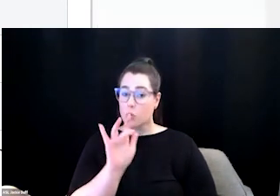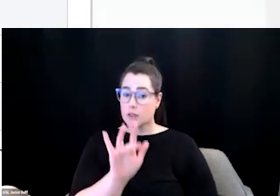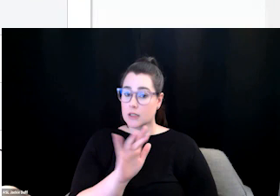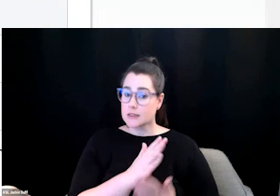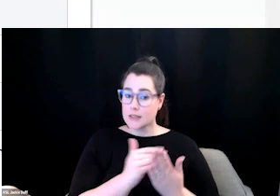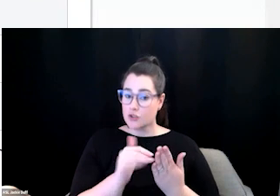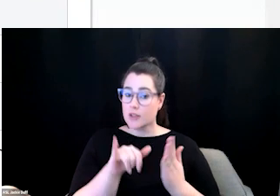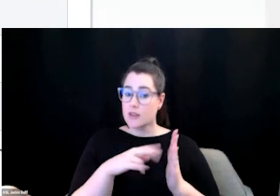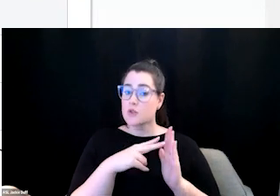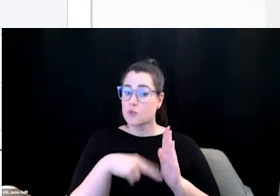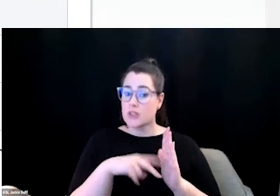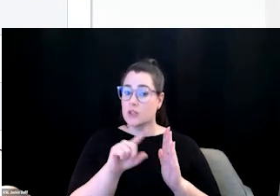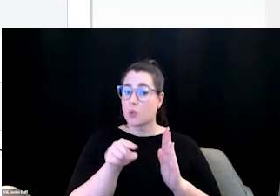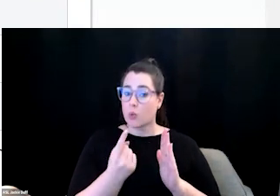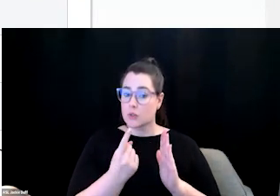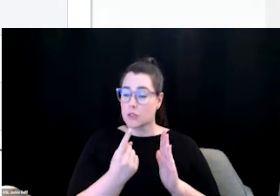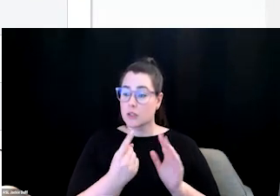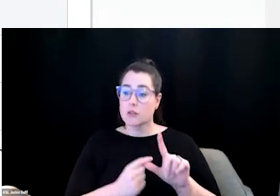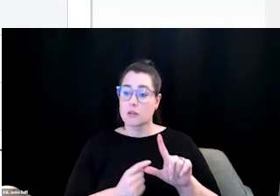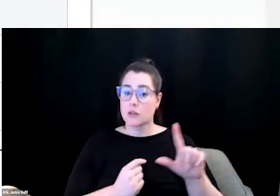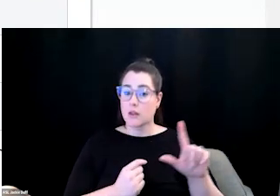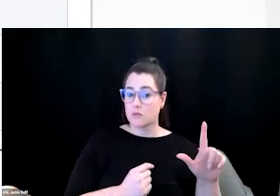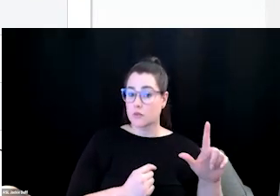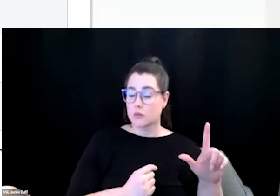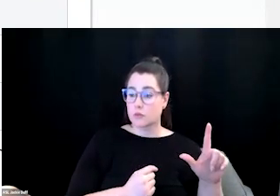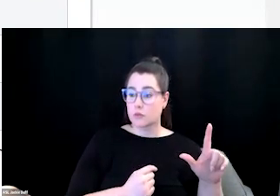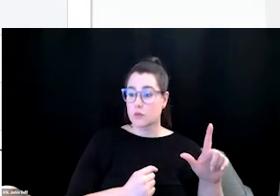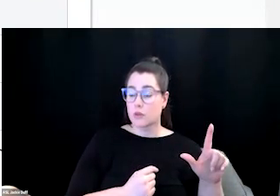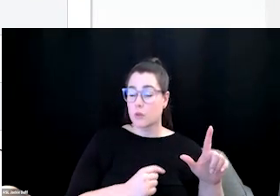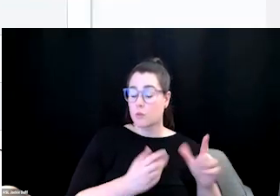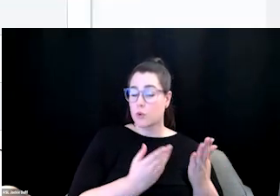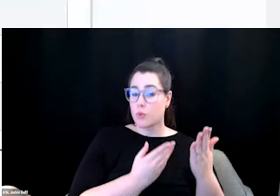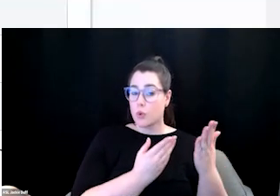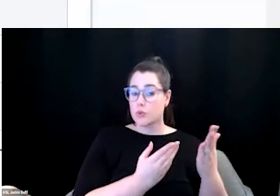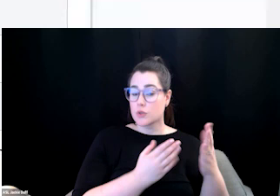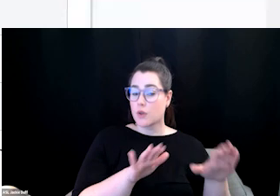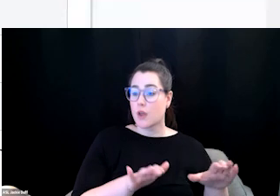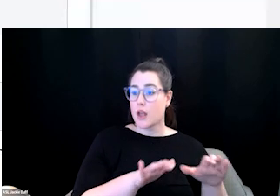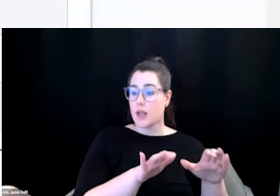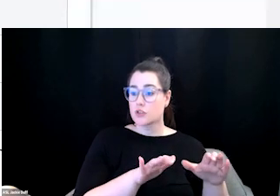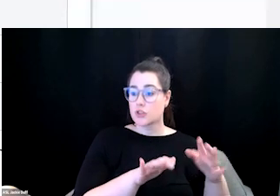Under Proposal Action, there's a button called Update Submitted Proposal. This is what you're going to click on.